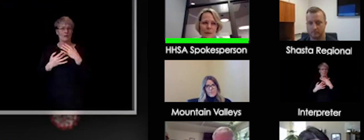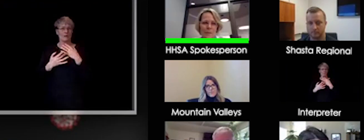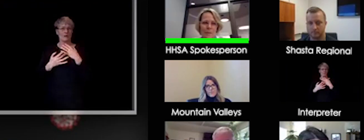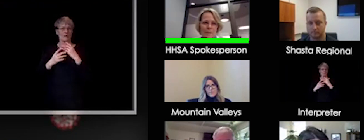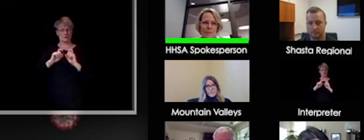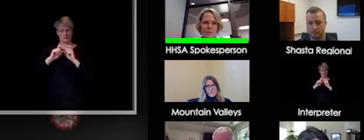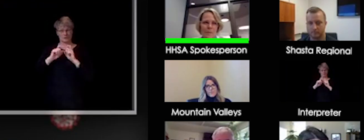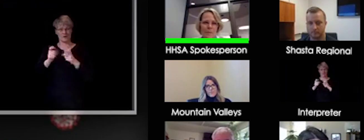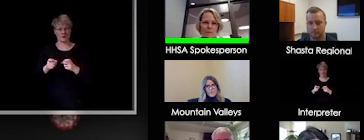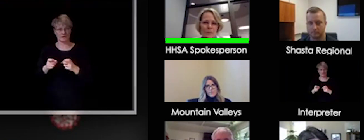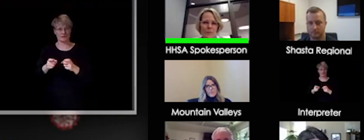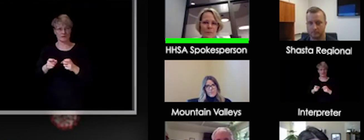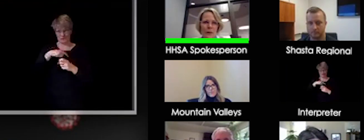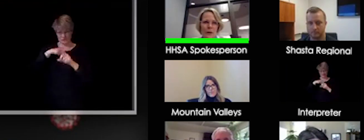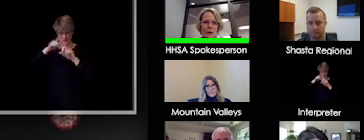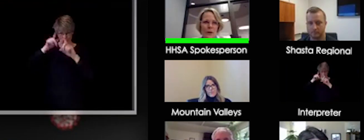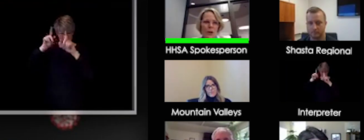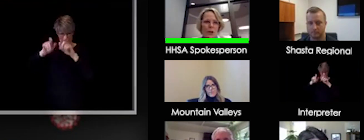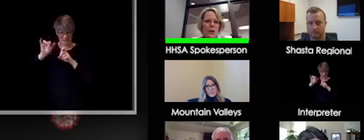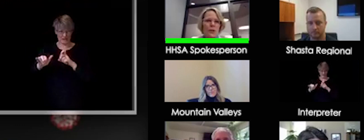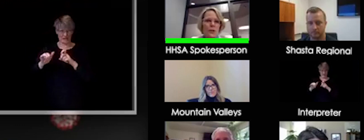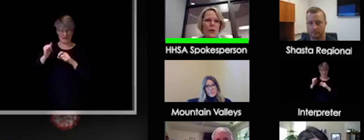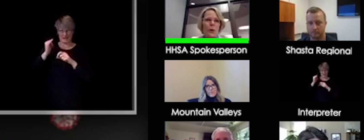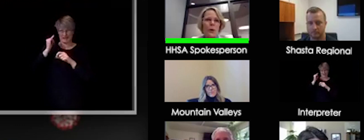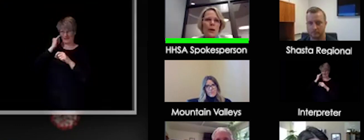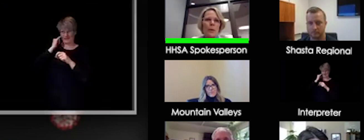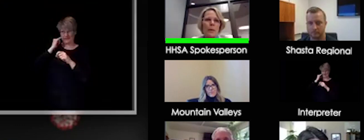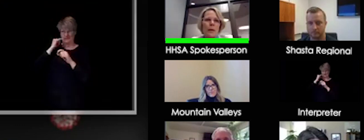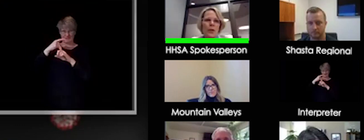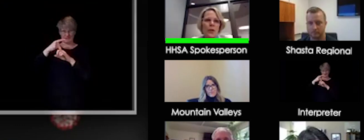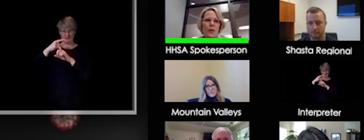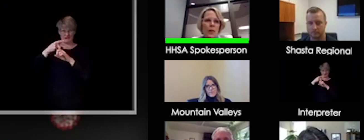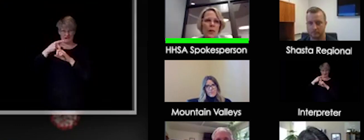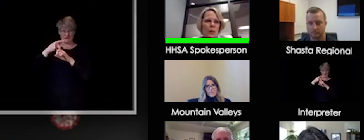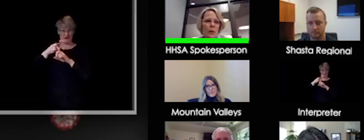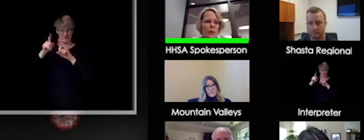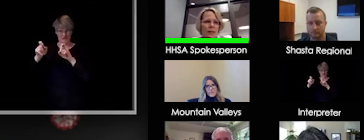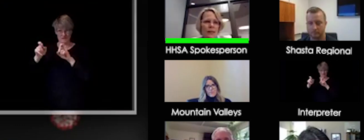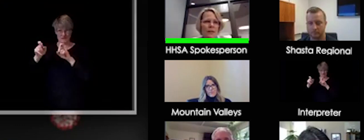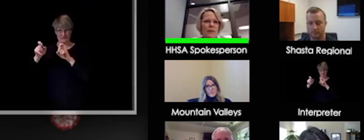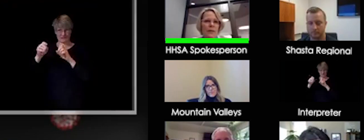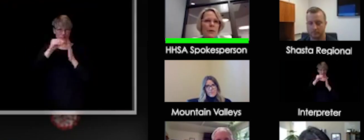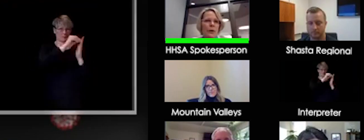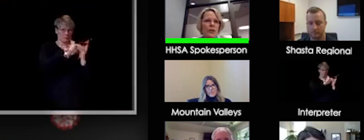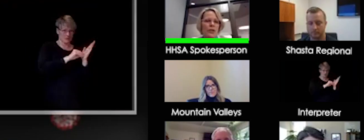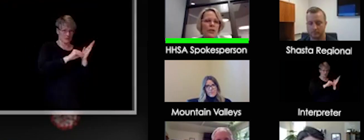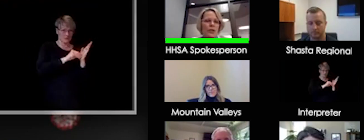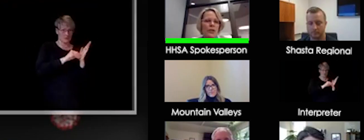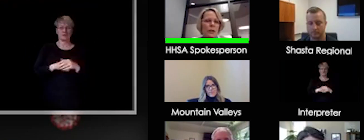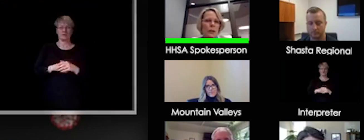positive? If those came up positive, they would actually